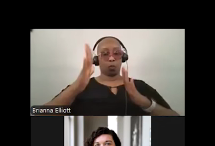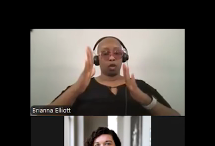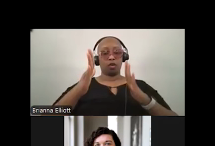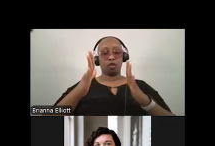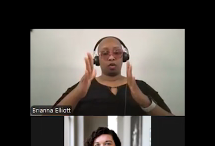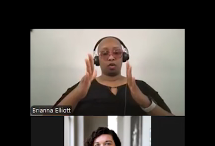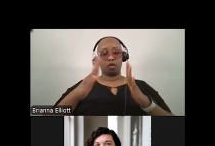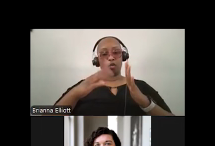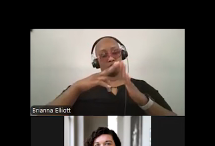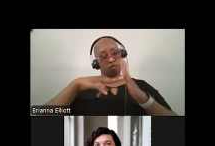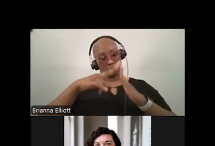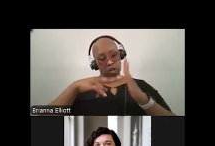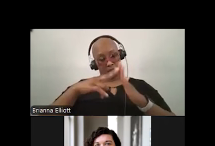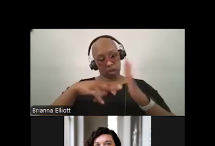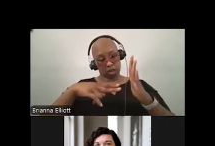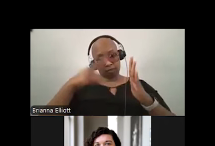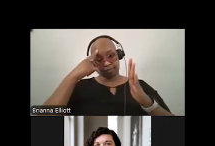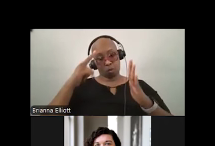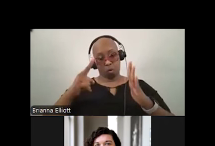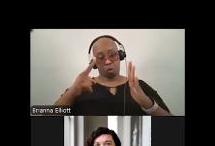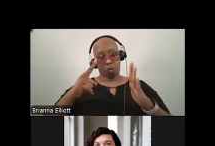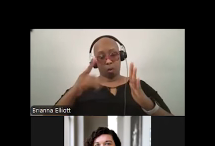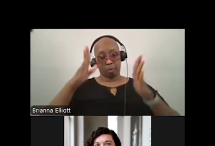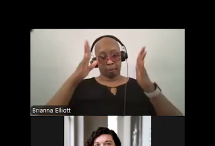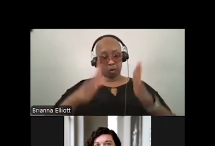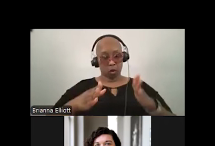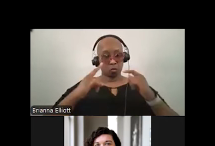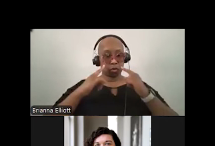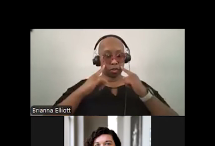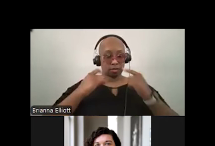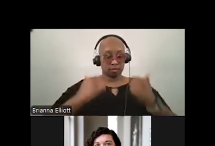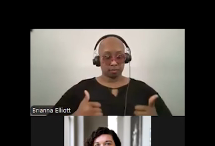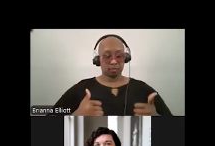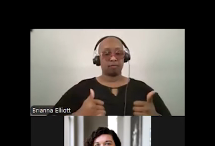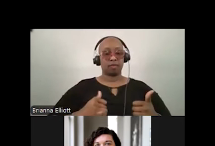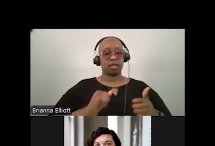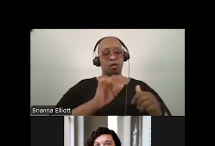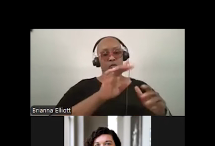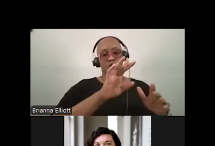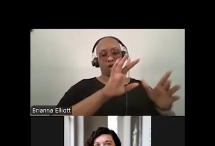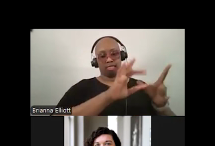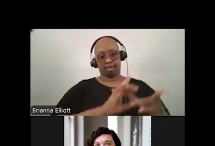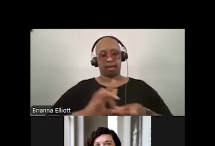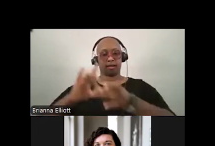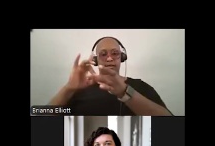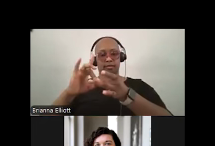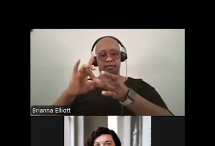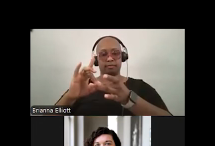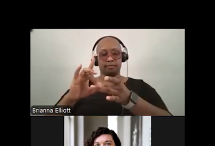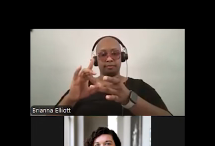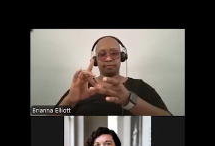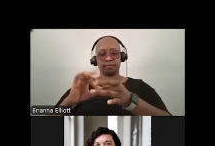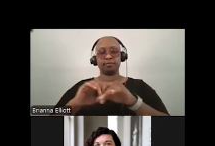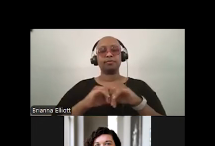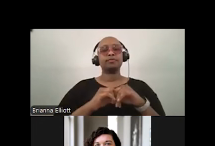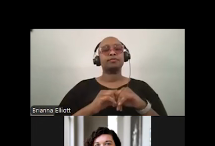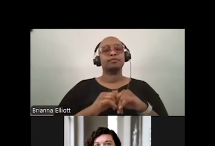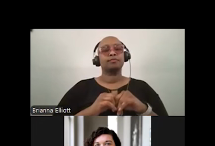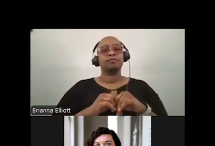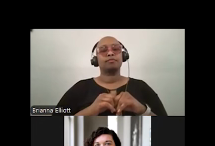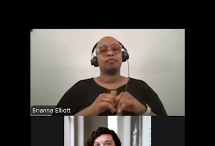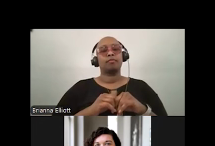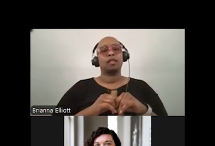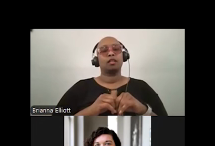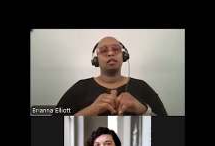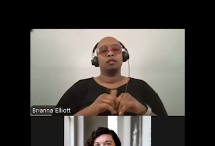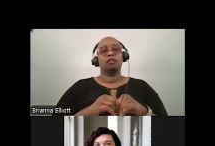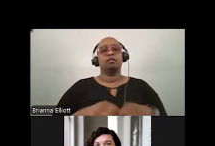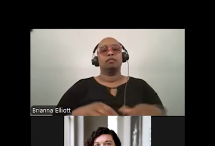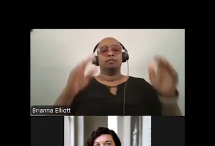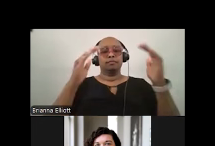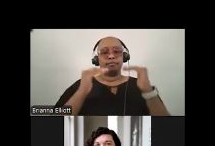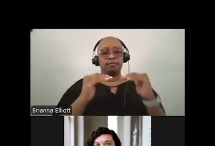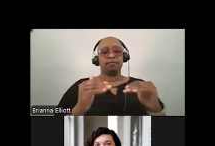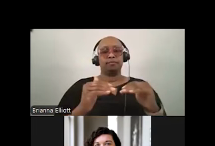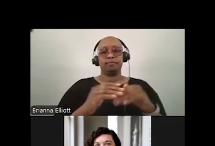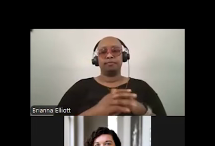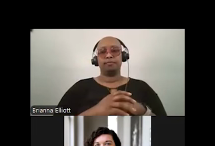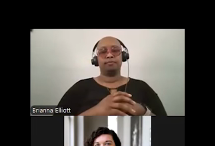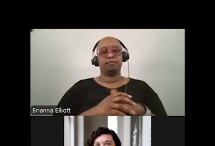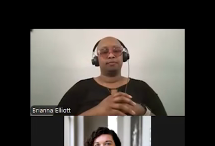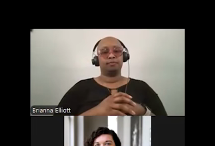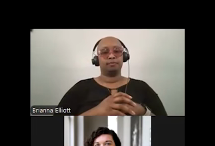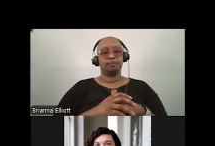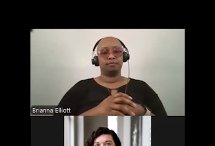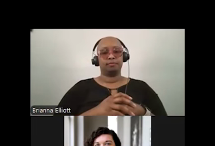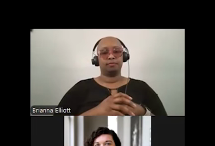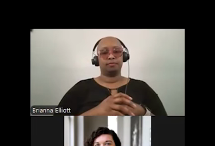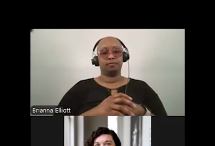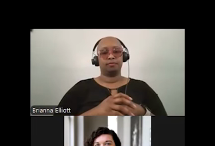uh with vision impairments is uh what that hyperlink leads to for them. So let's move on. Um,